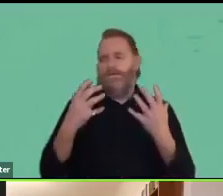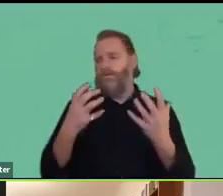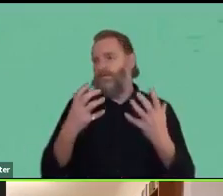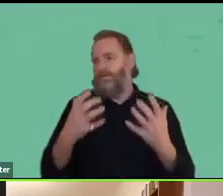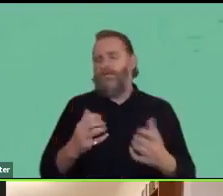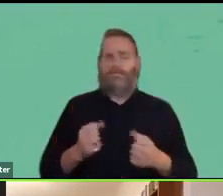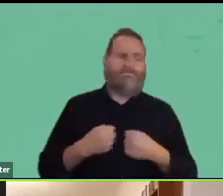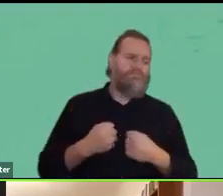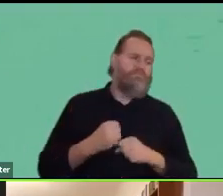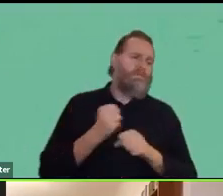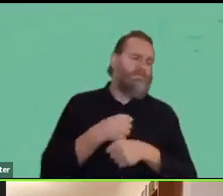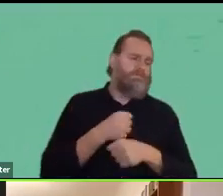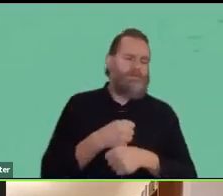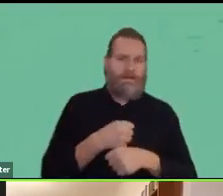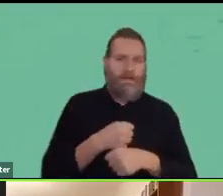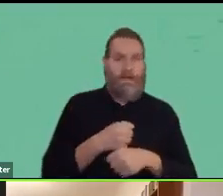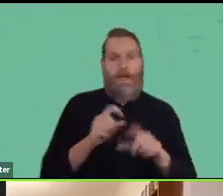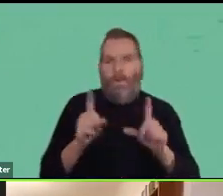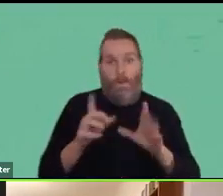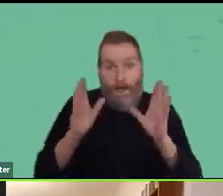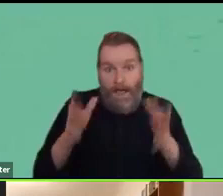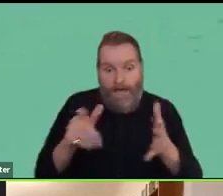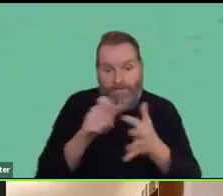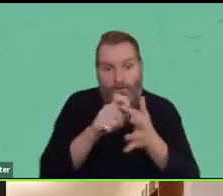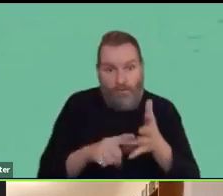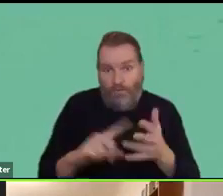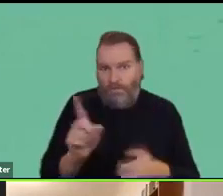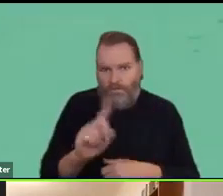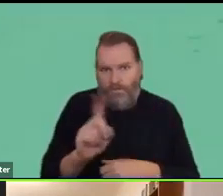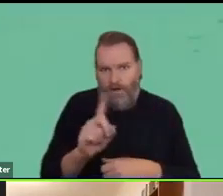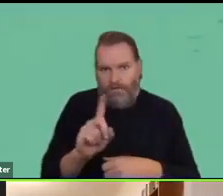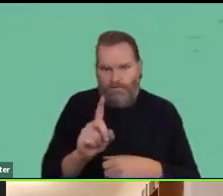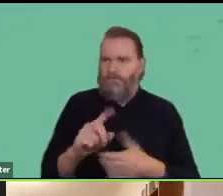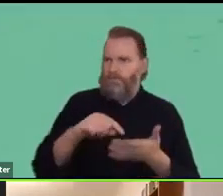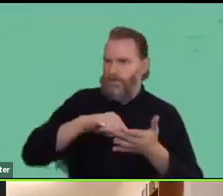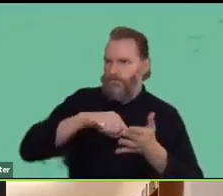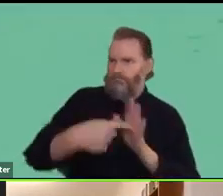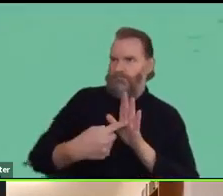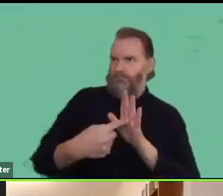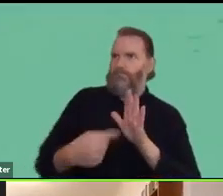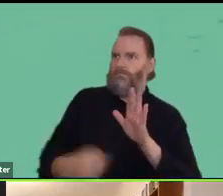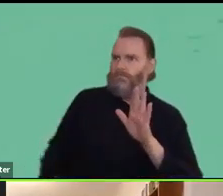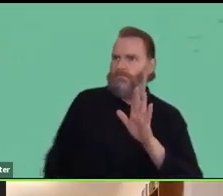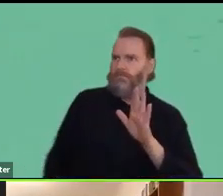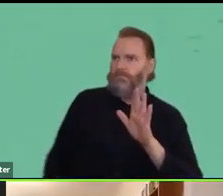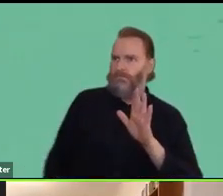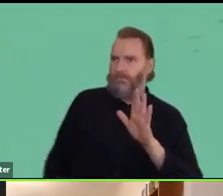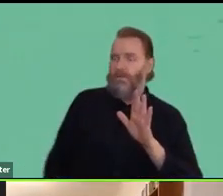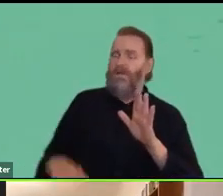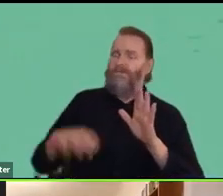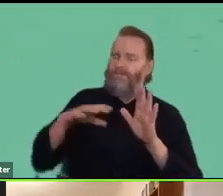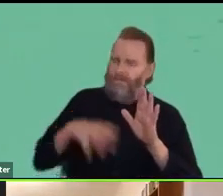and of course what we need to do is is I think get it across that where all that fatigue and despair